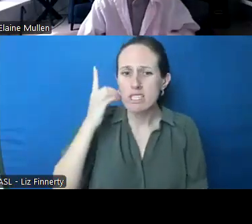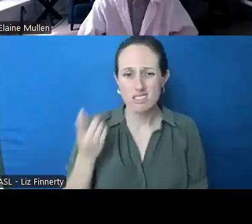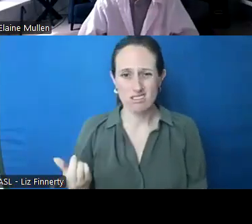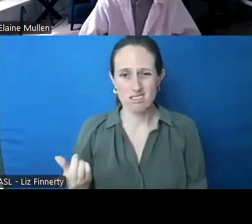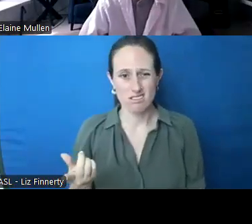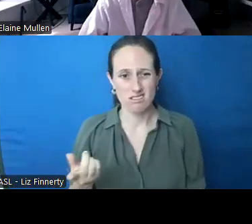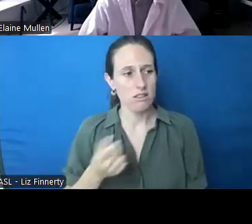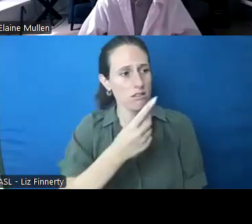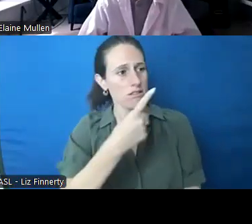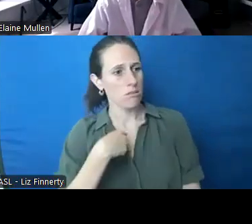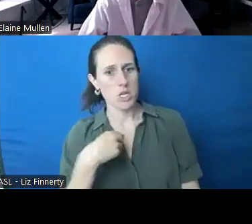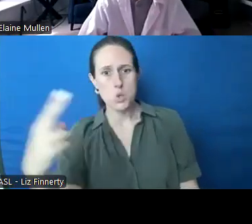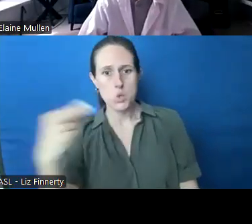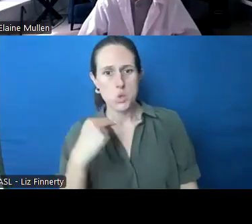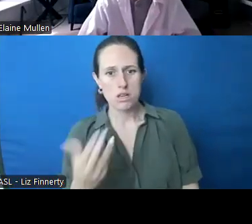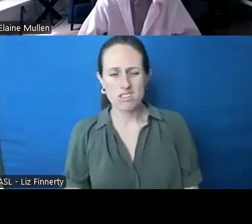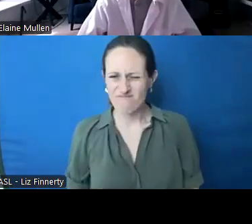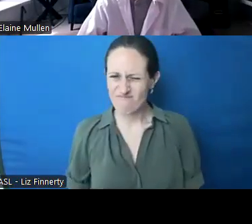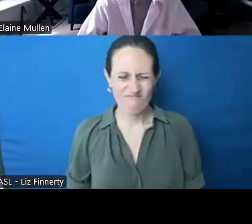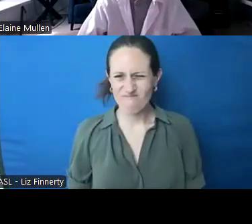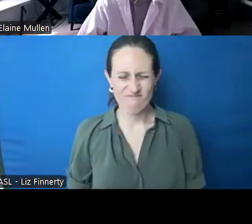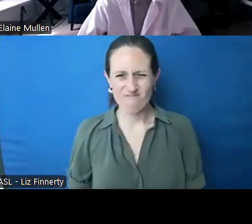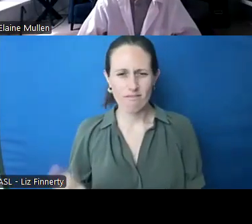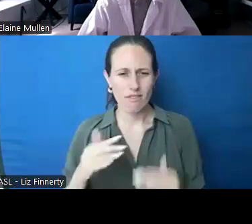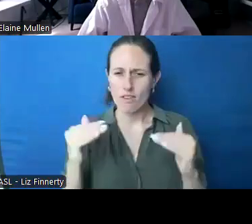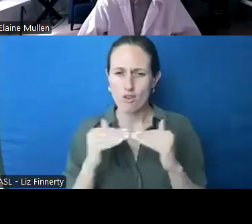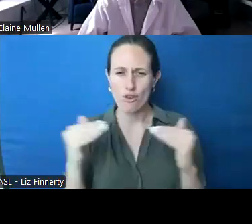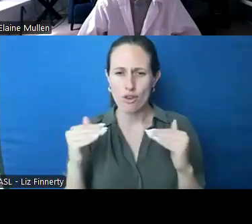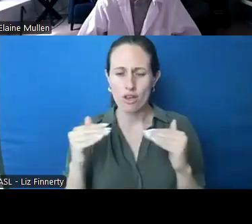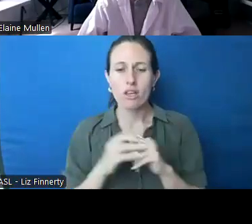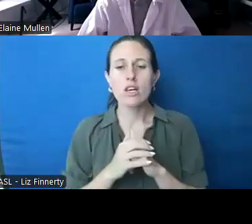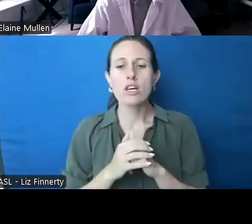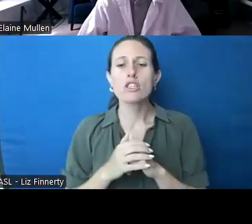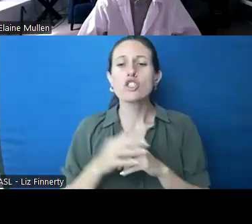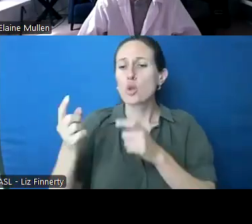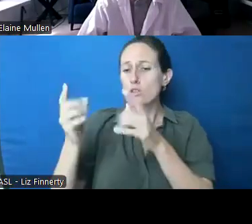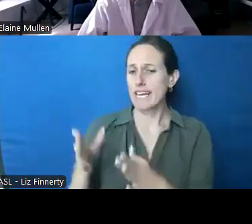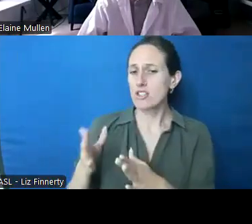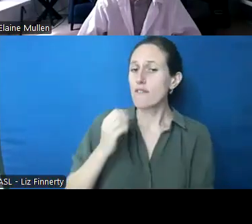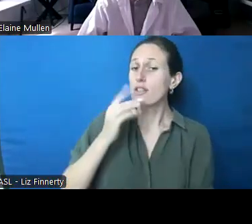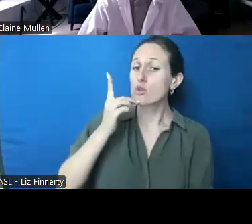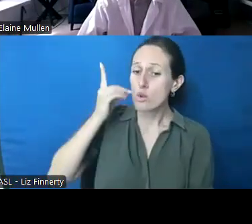told I can't . I wound up getting the Director of residential life